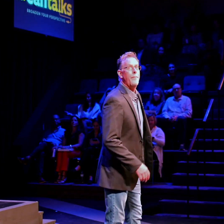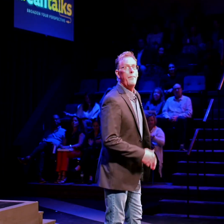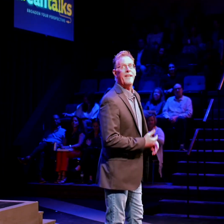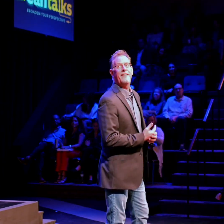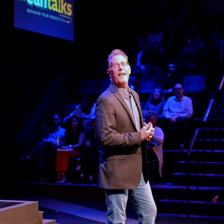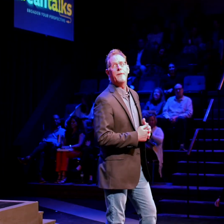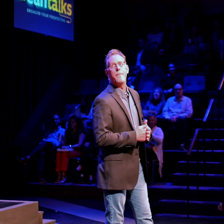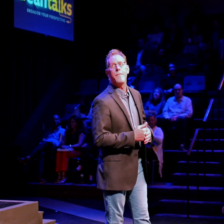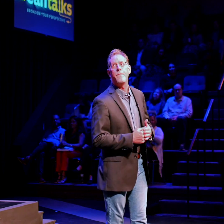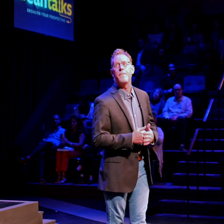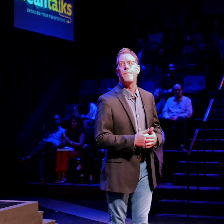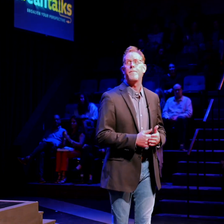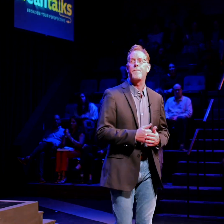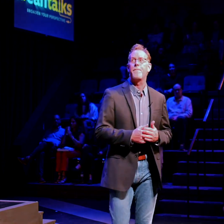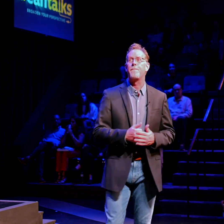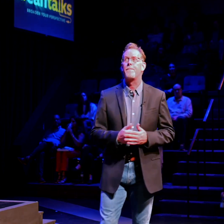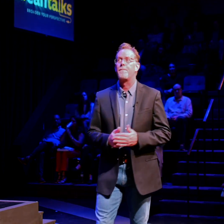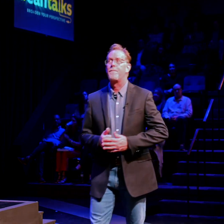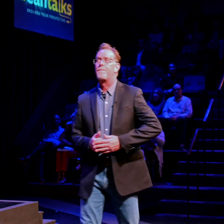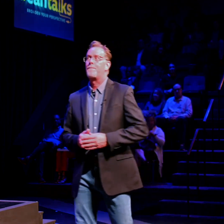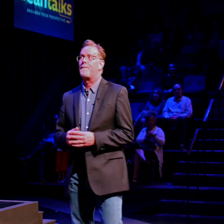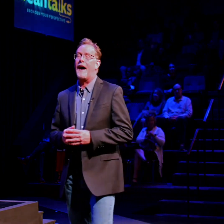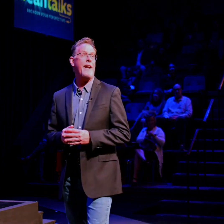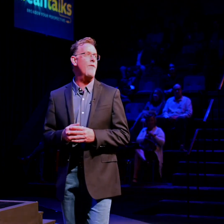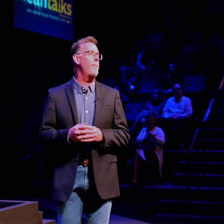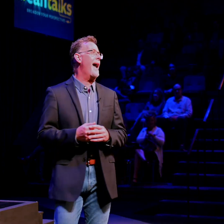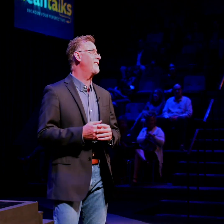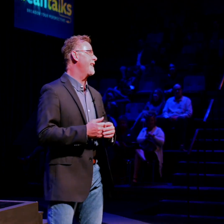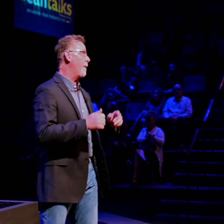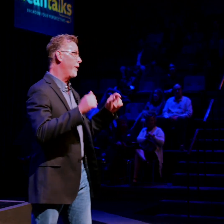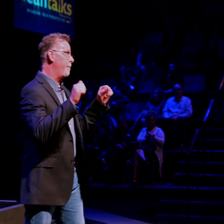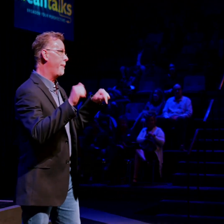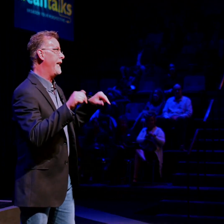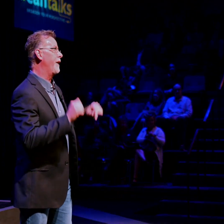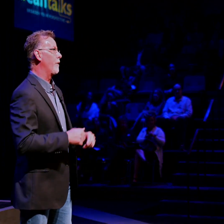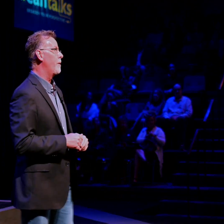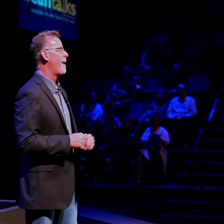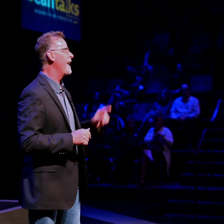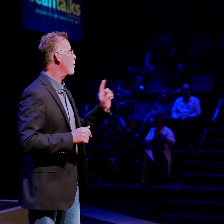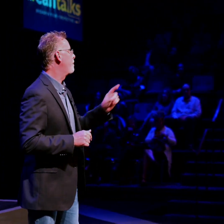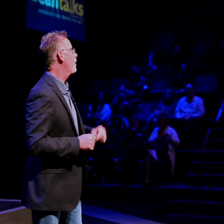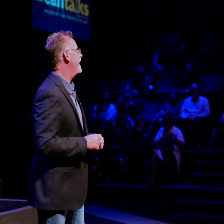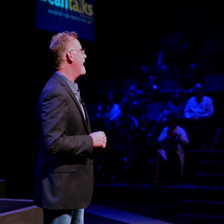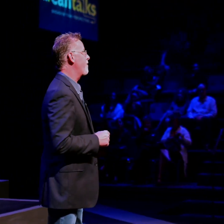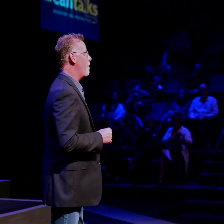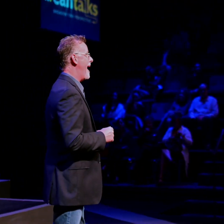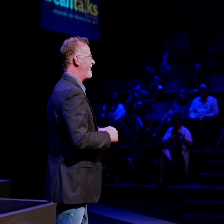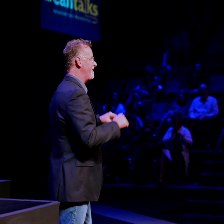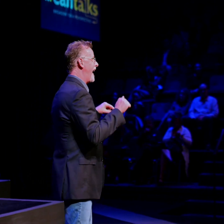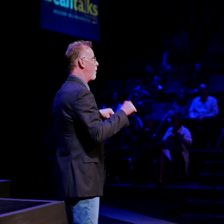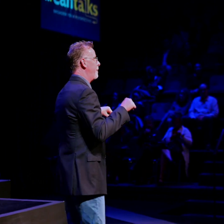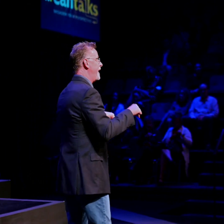Big stage. I never imagined I would be here. My inner bully never imagined I would be here either.